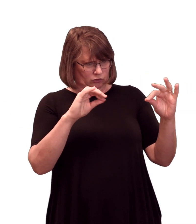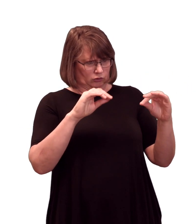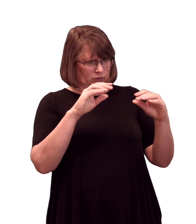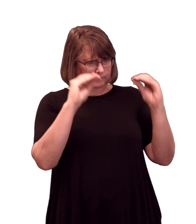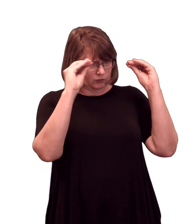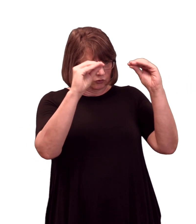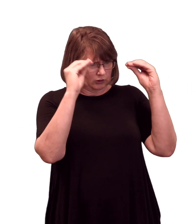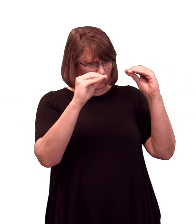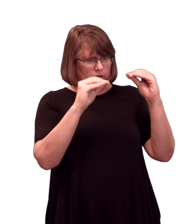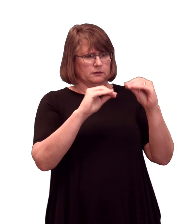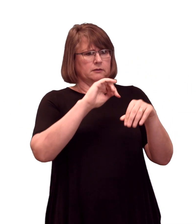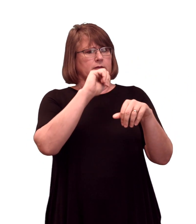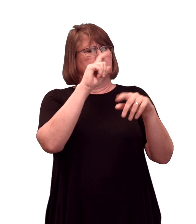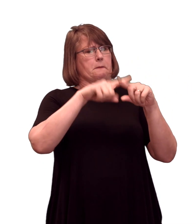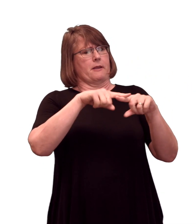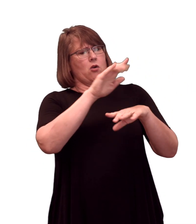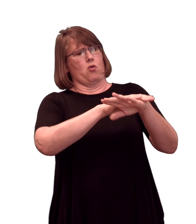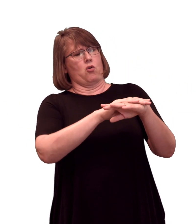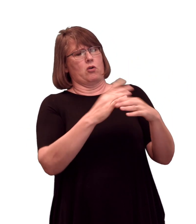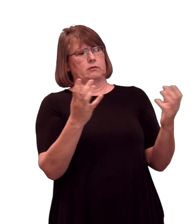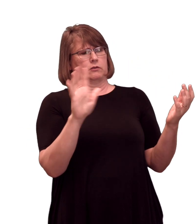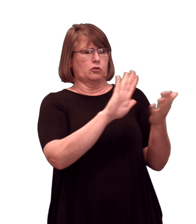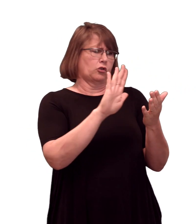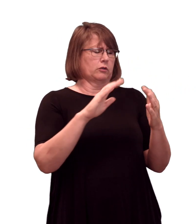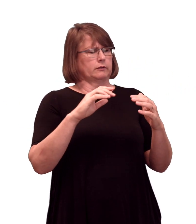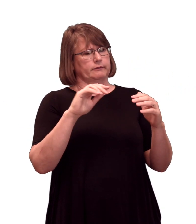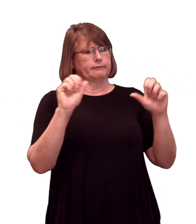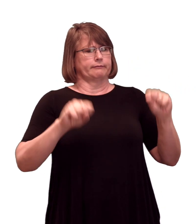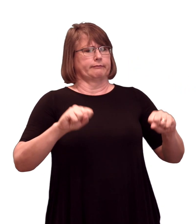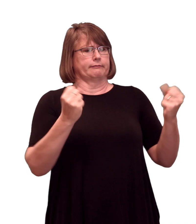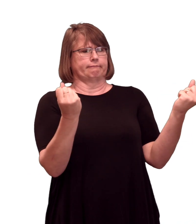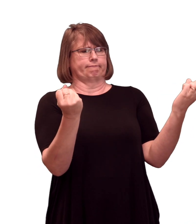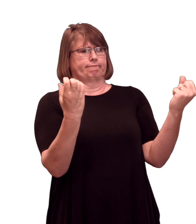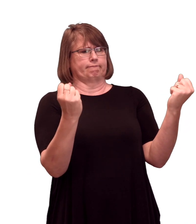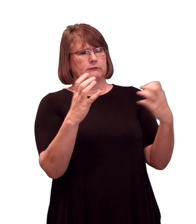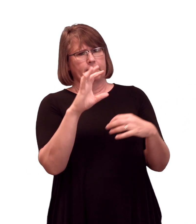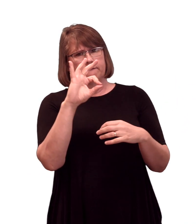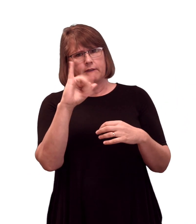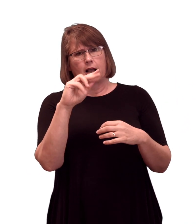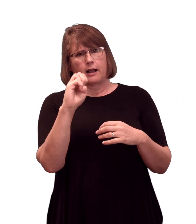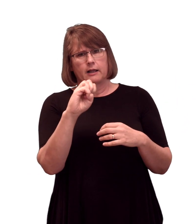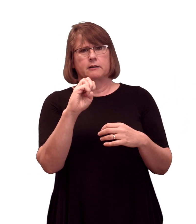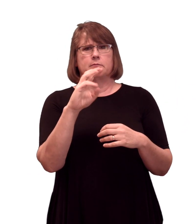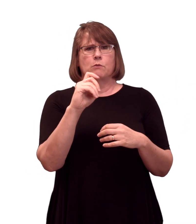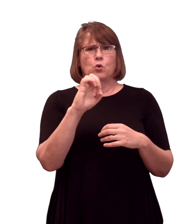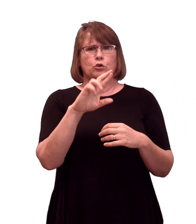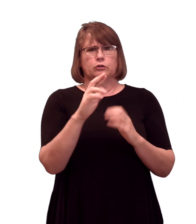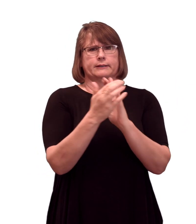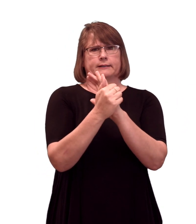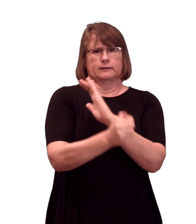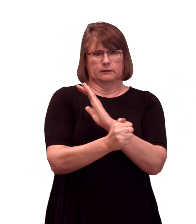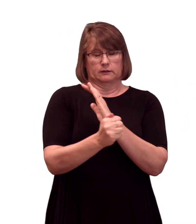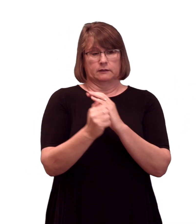based on the student’s fine motor skills.